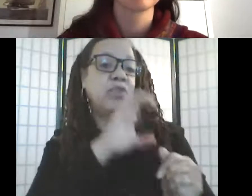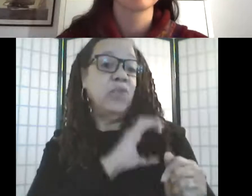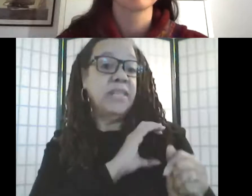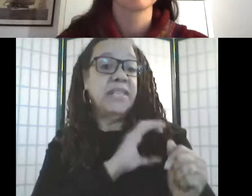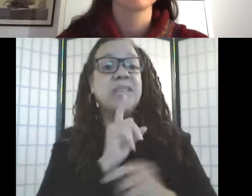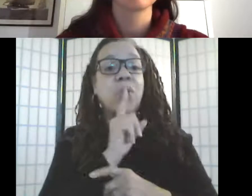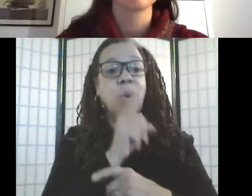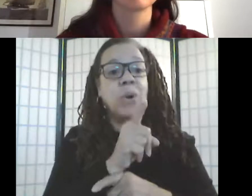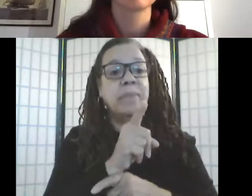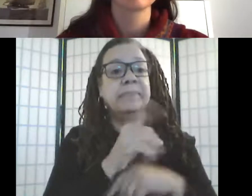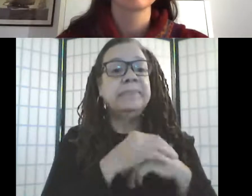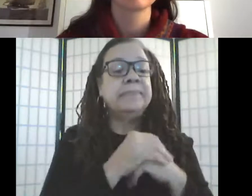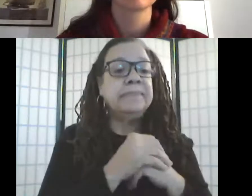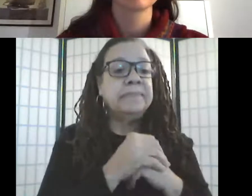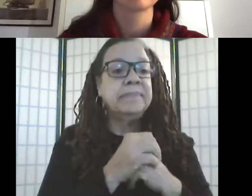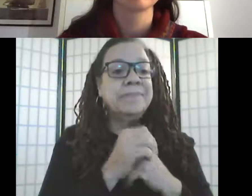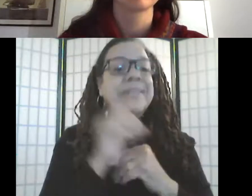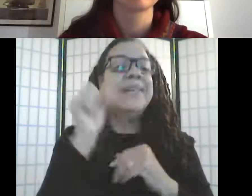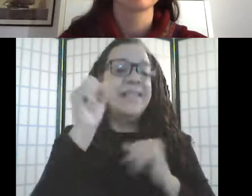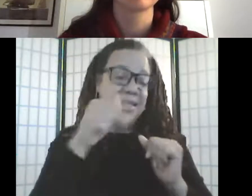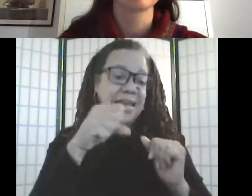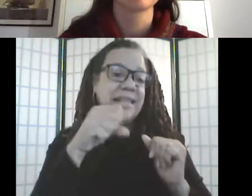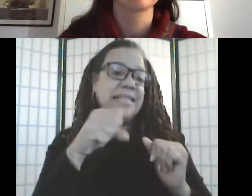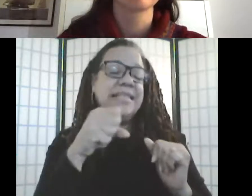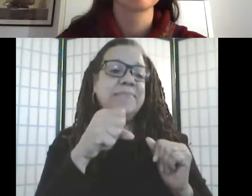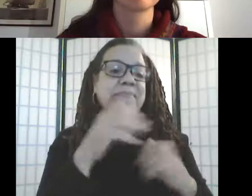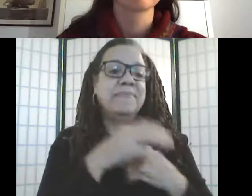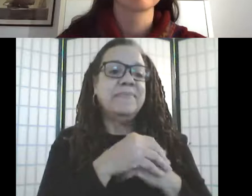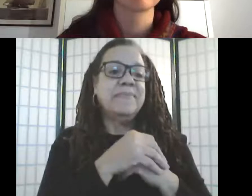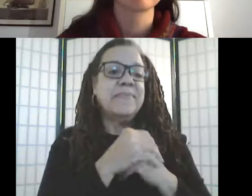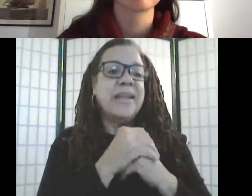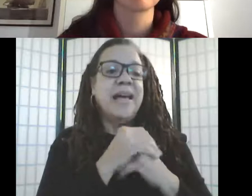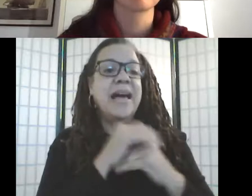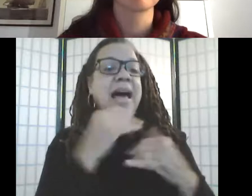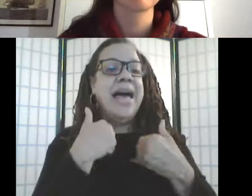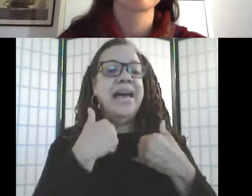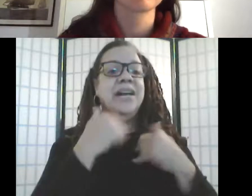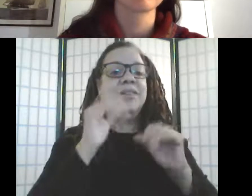Uh, yeah, we just had, um, I just had a great student question that got